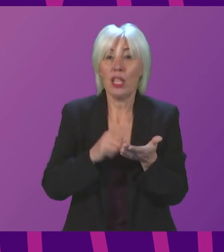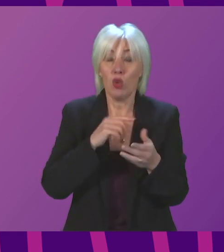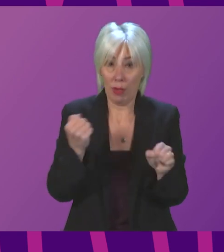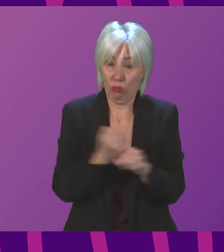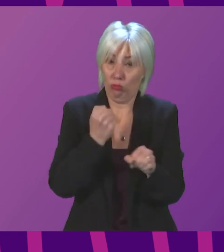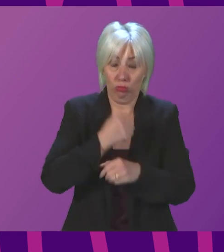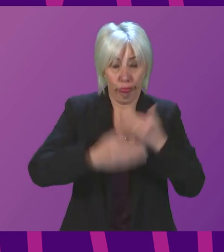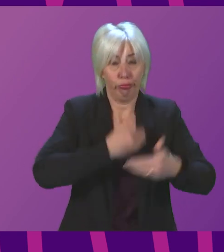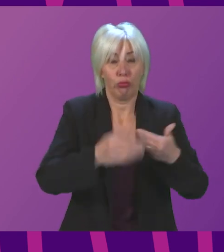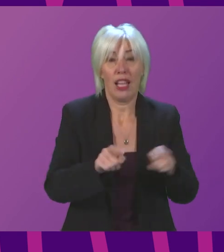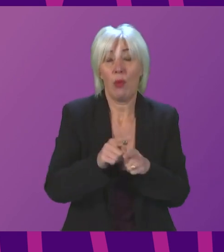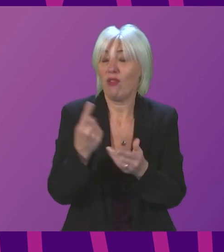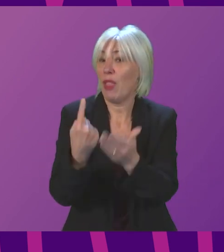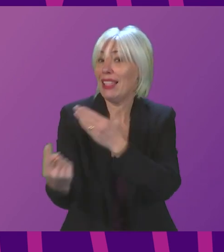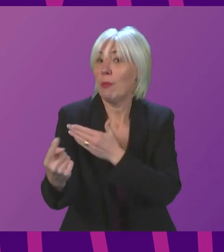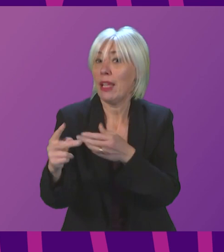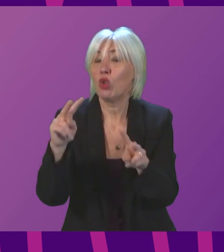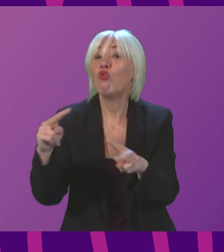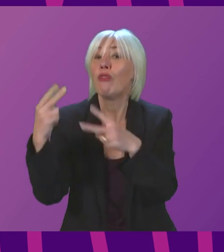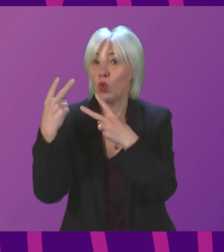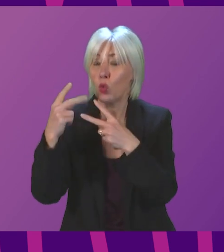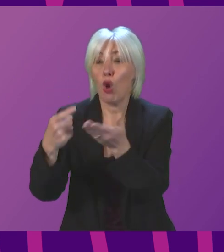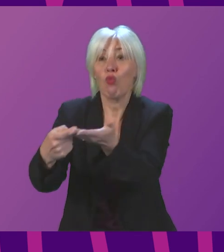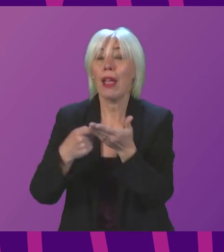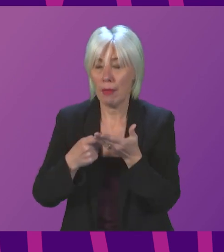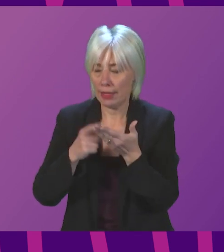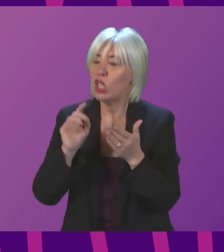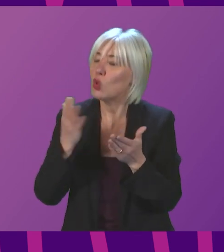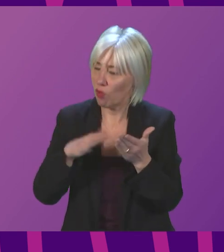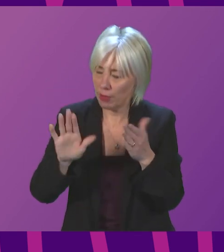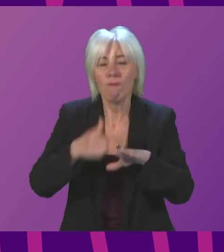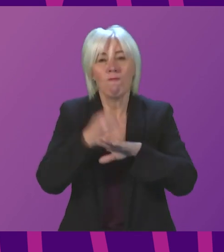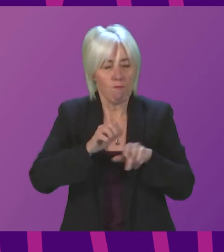that came from the independent review have been. That is the action that has been taken